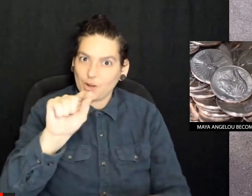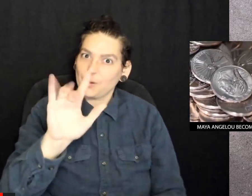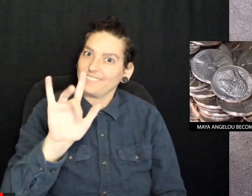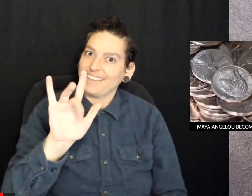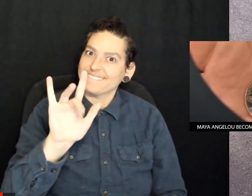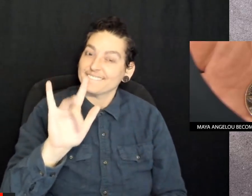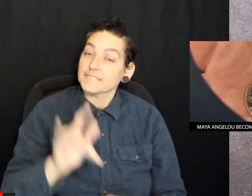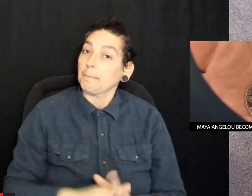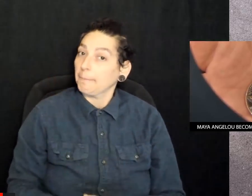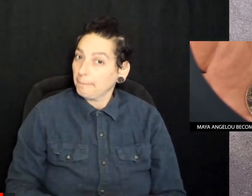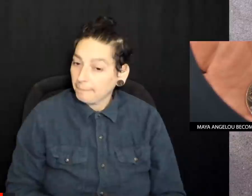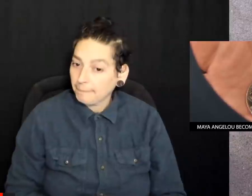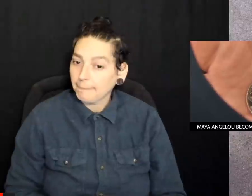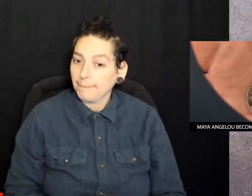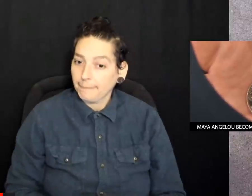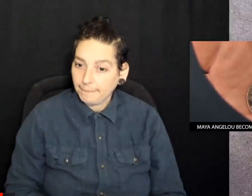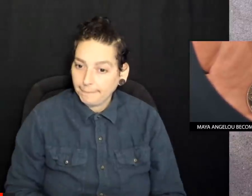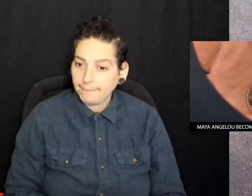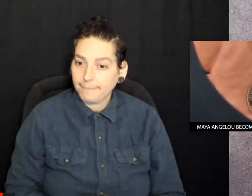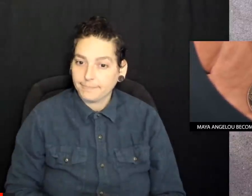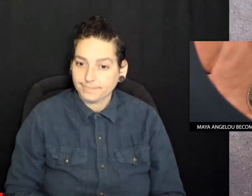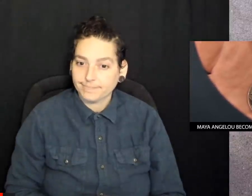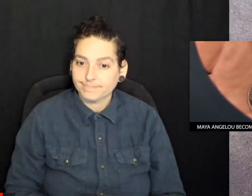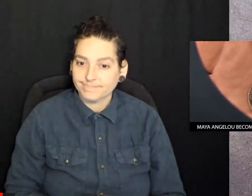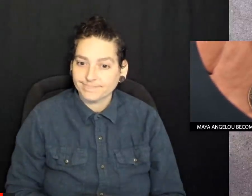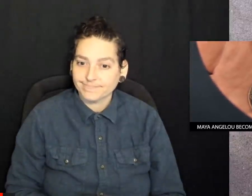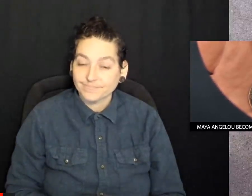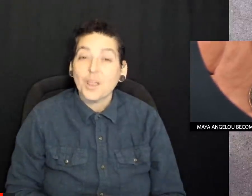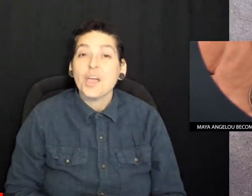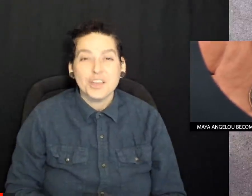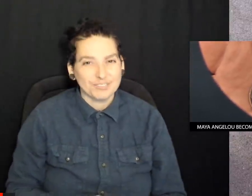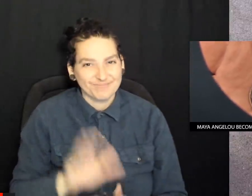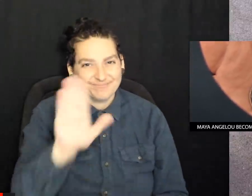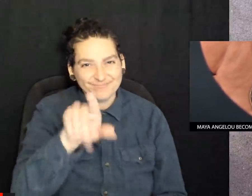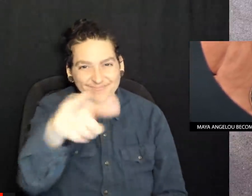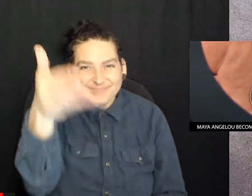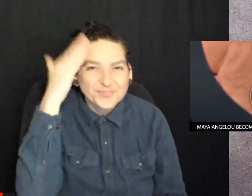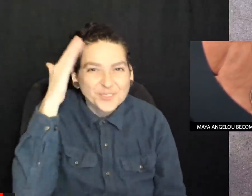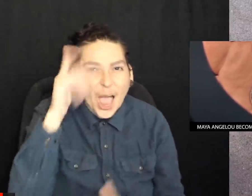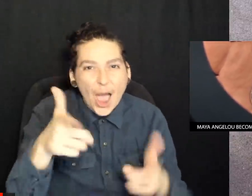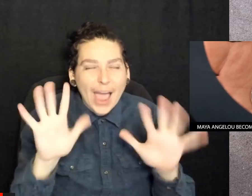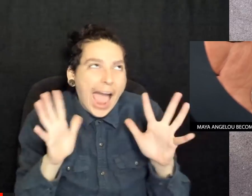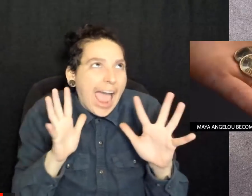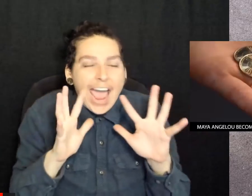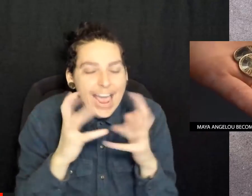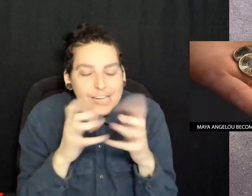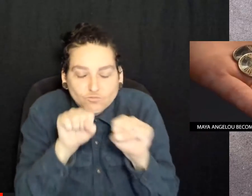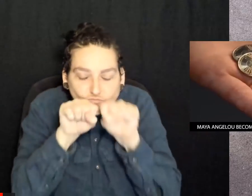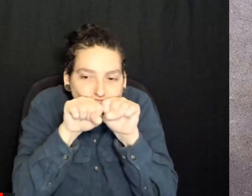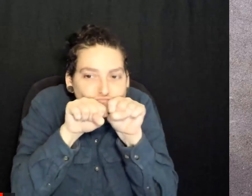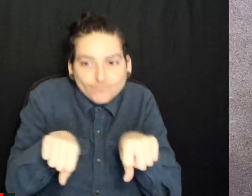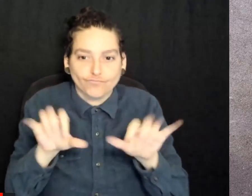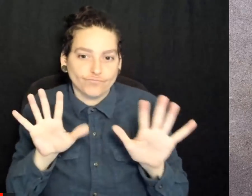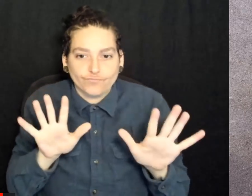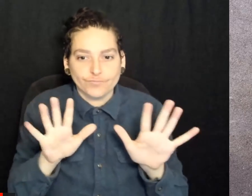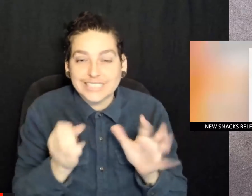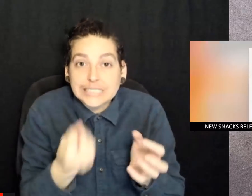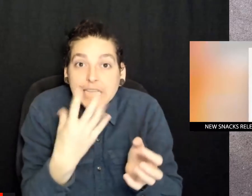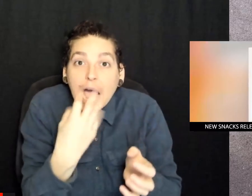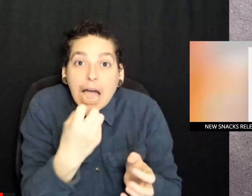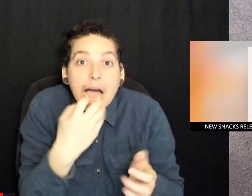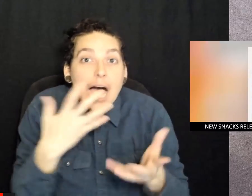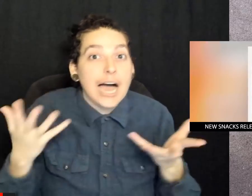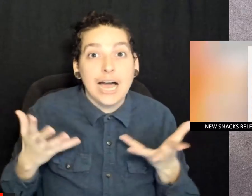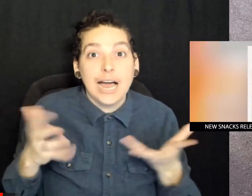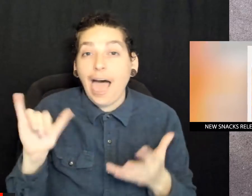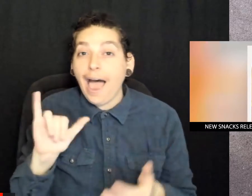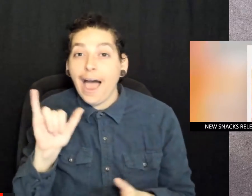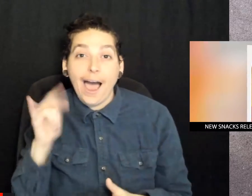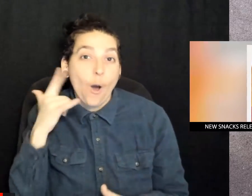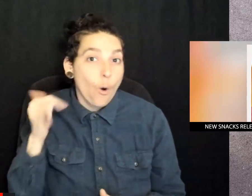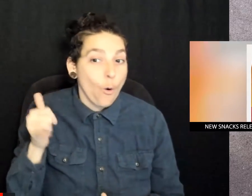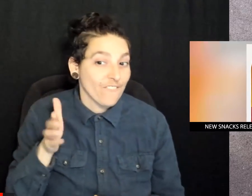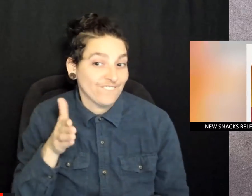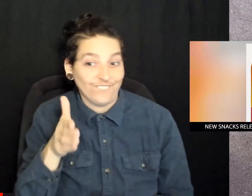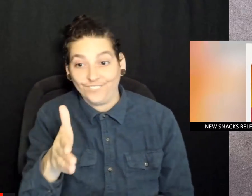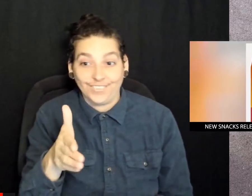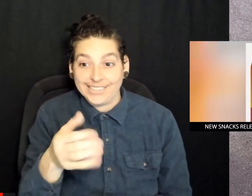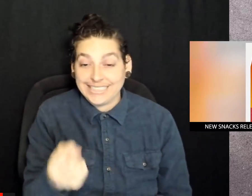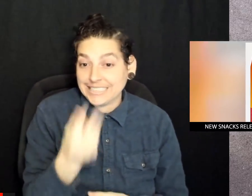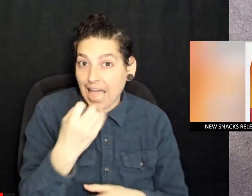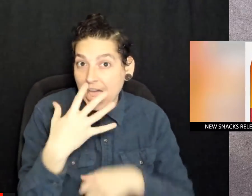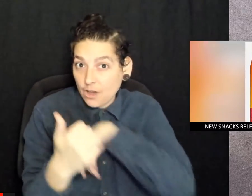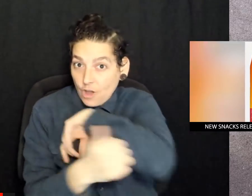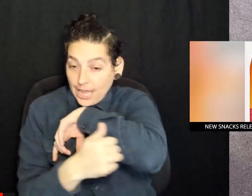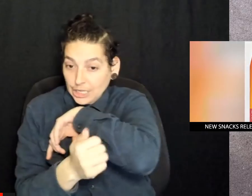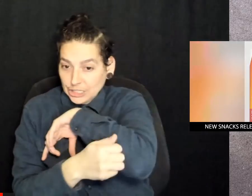will start rolling out later this year and through 2025 nostalgic comfort foods like